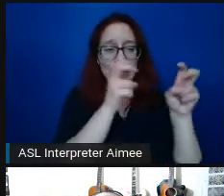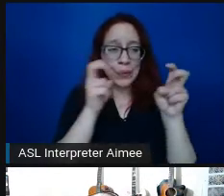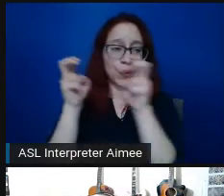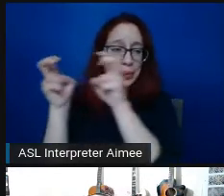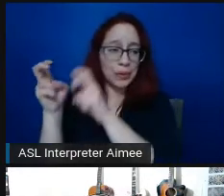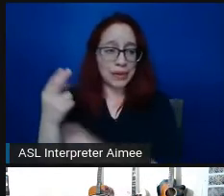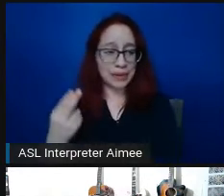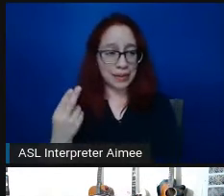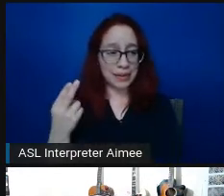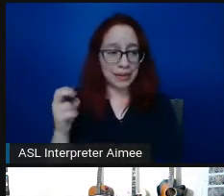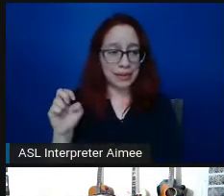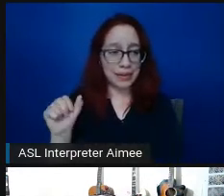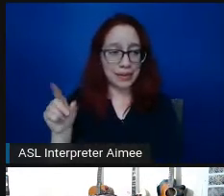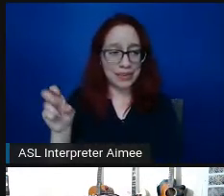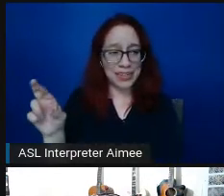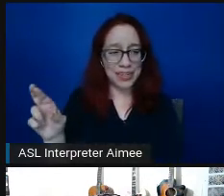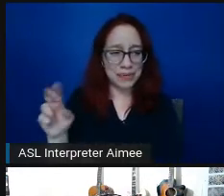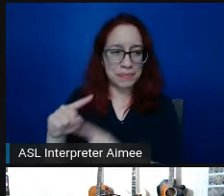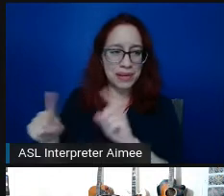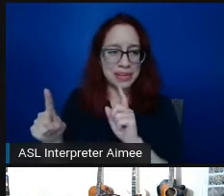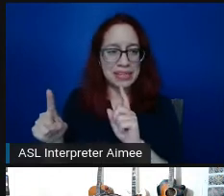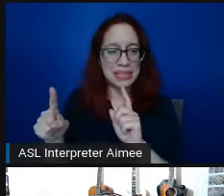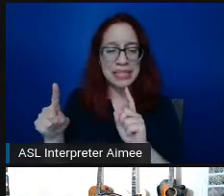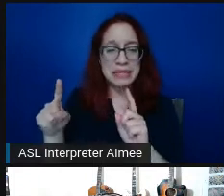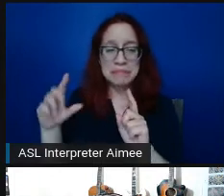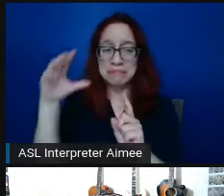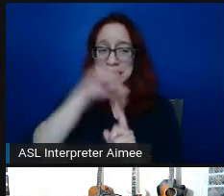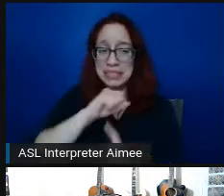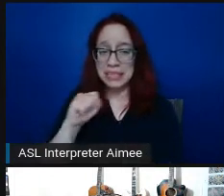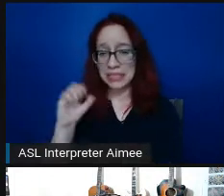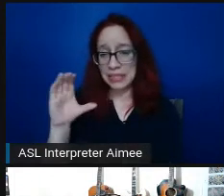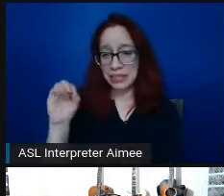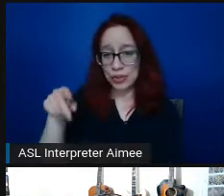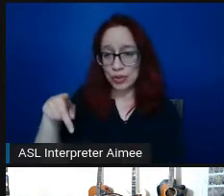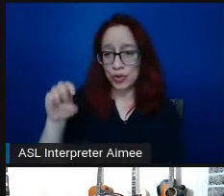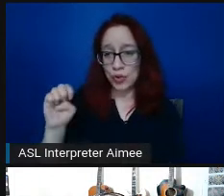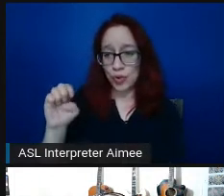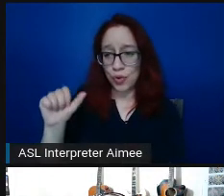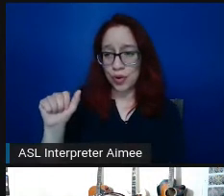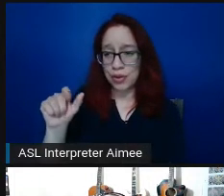but it's missing the scope attributes, which would be useful for some screen readers.